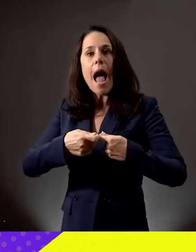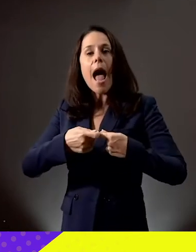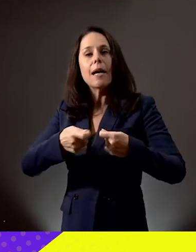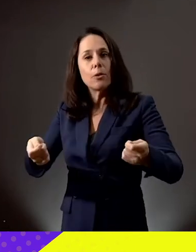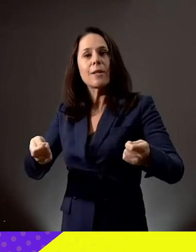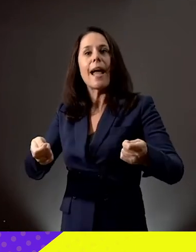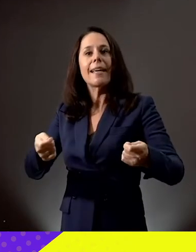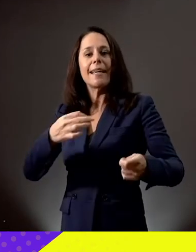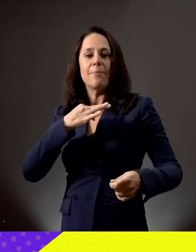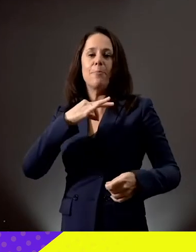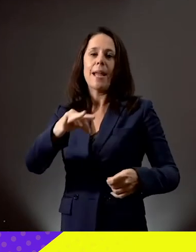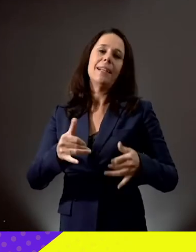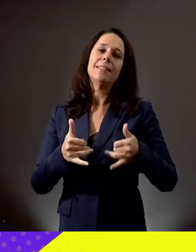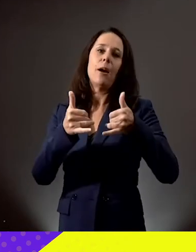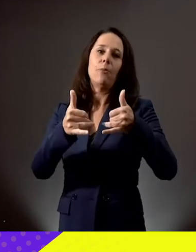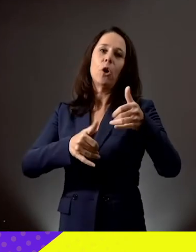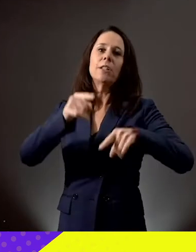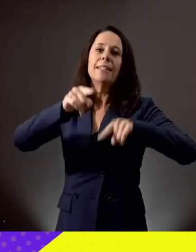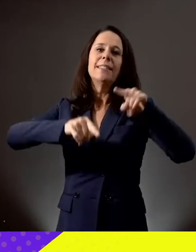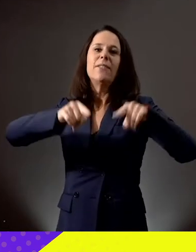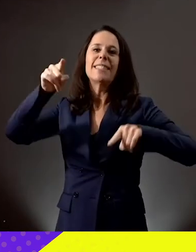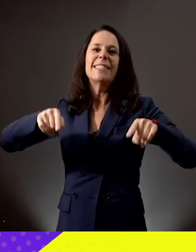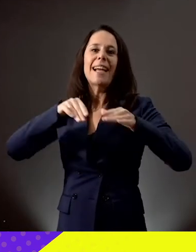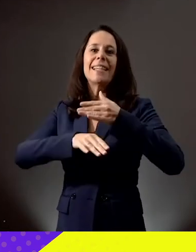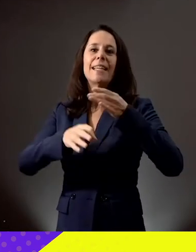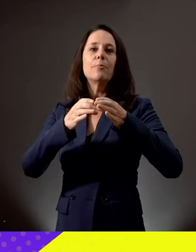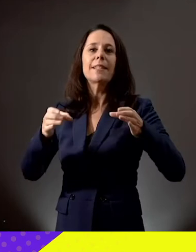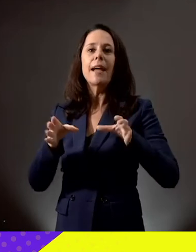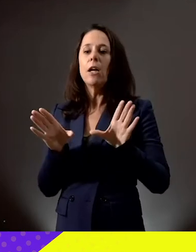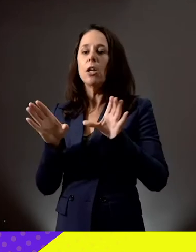of the Diversity In Bedrijf Award in the SME category.